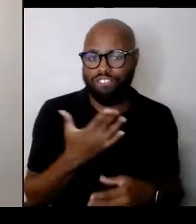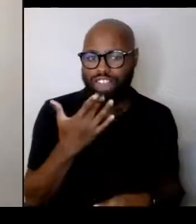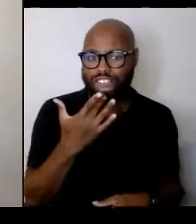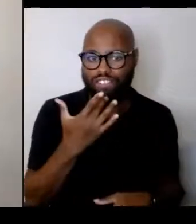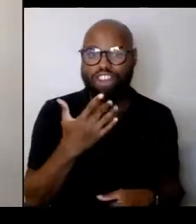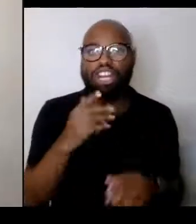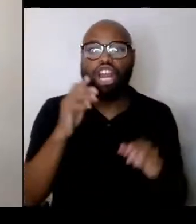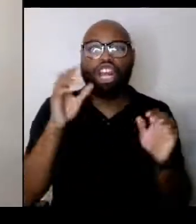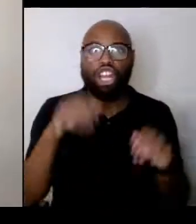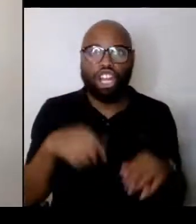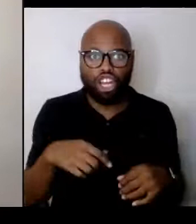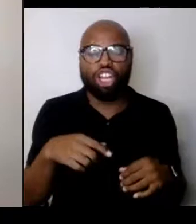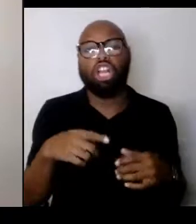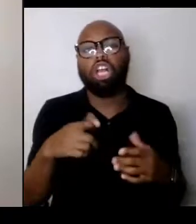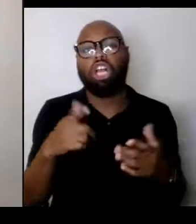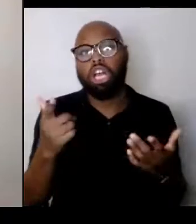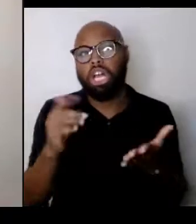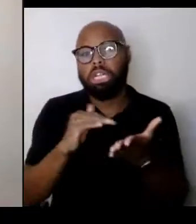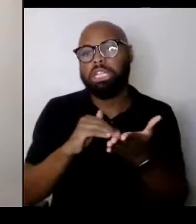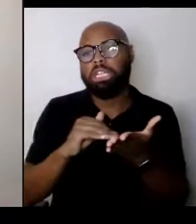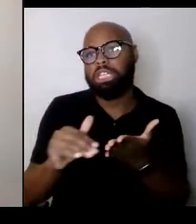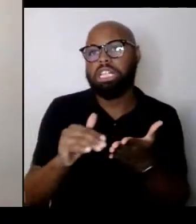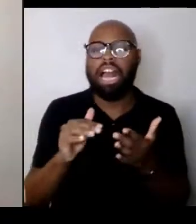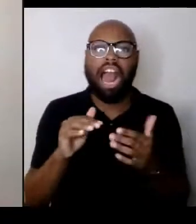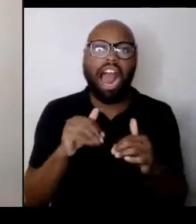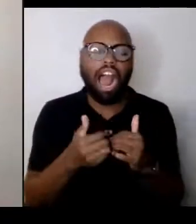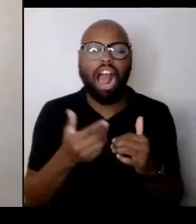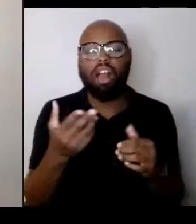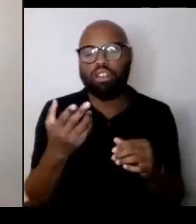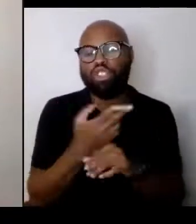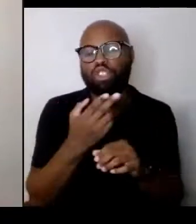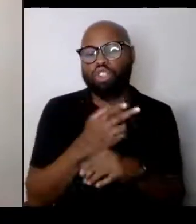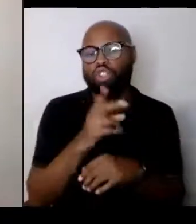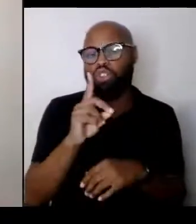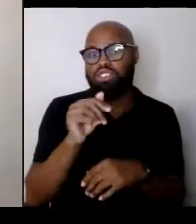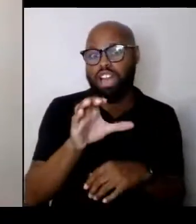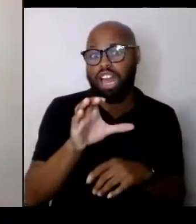by using a document that was written almost 300 years ago,